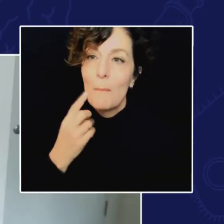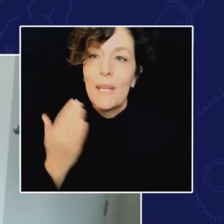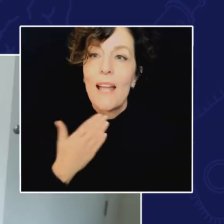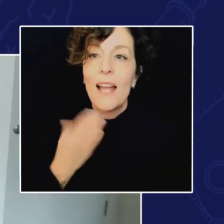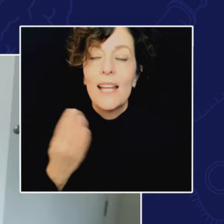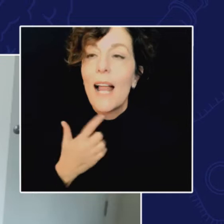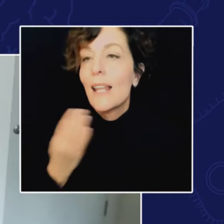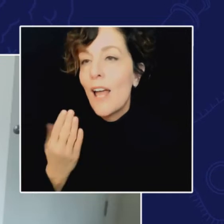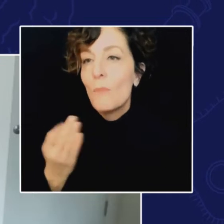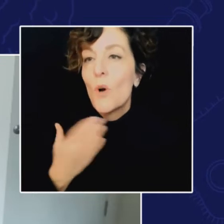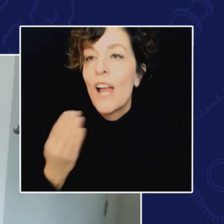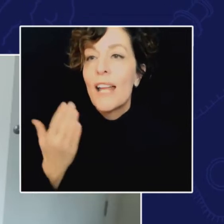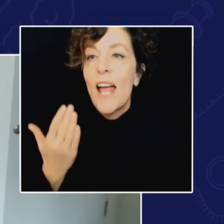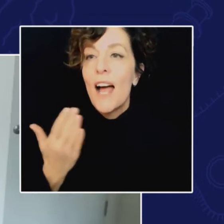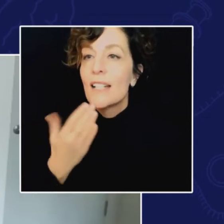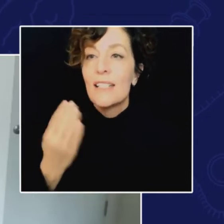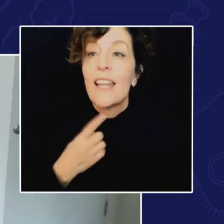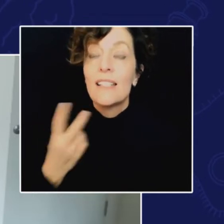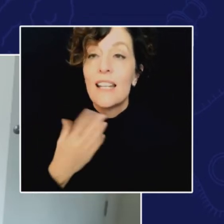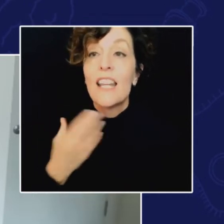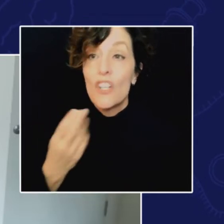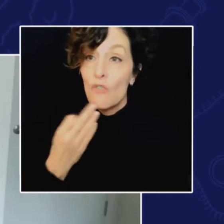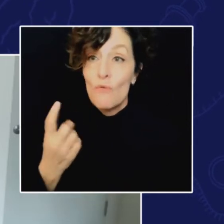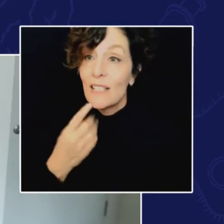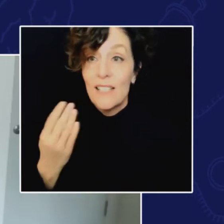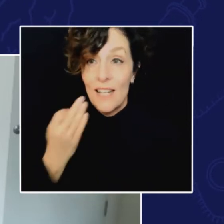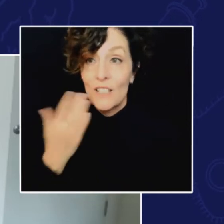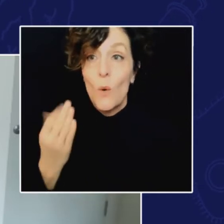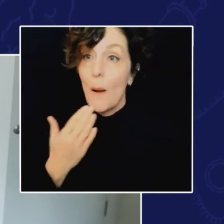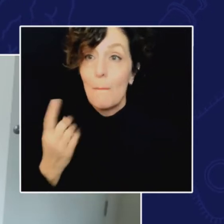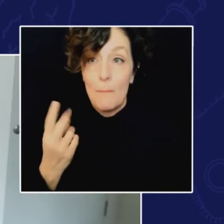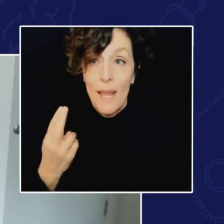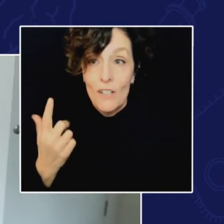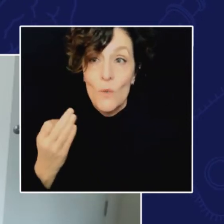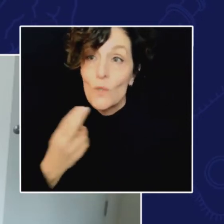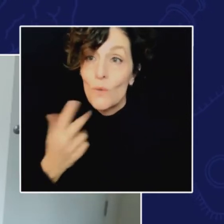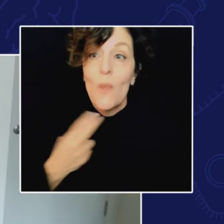or an attending [physician] in residency or medical school that